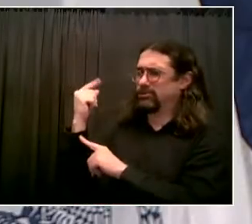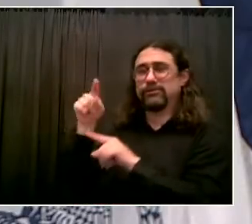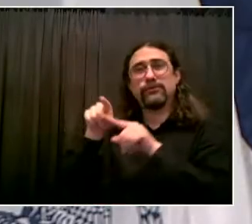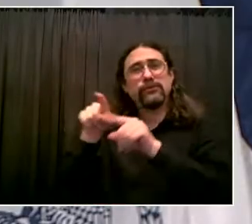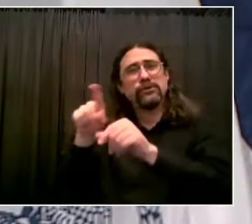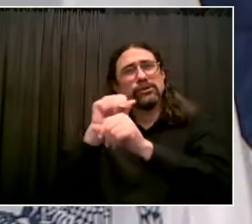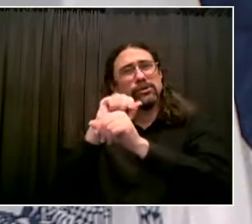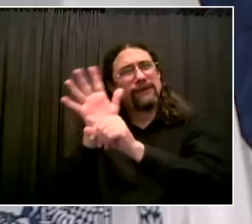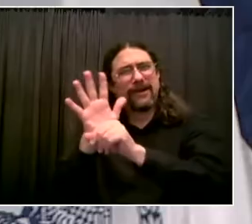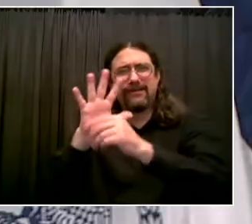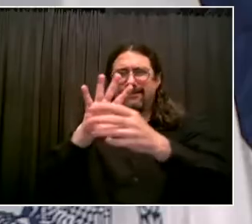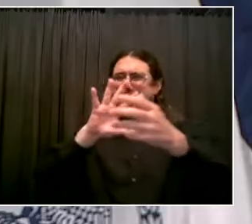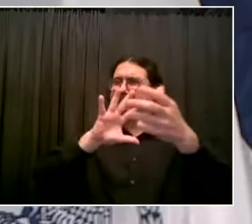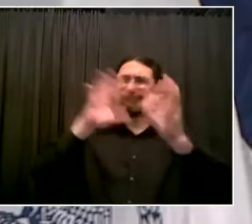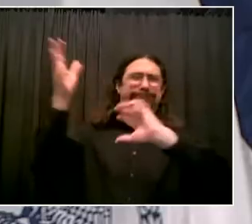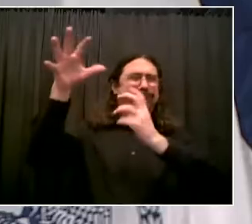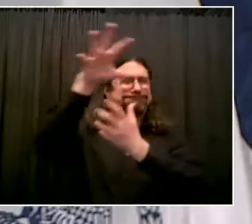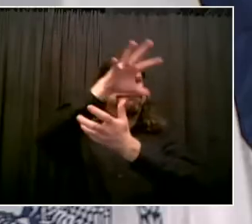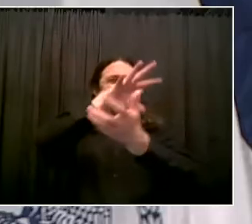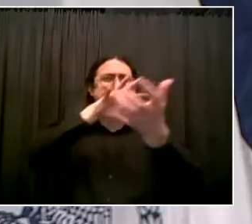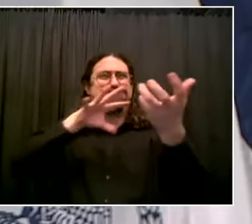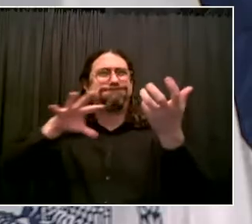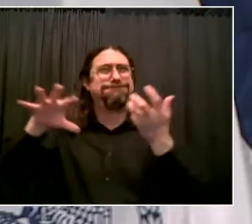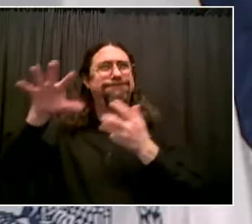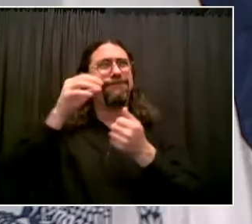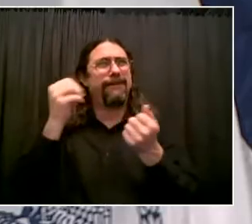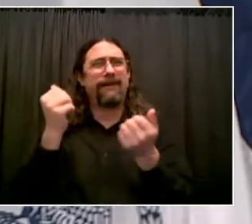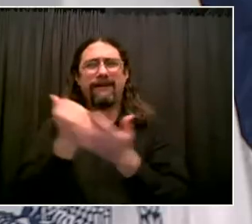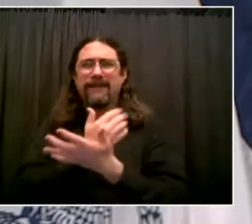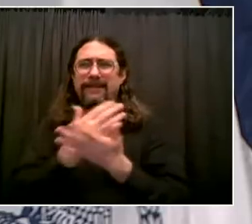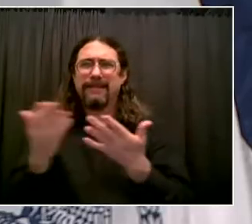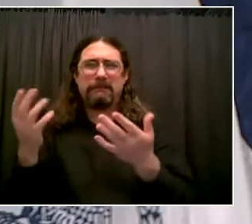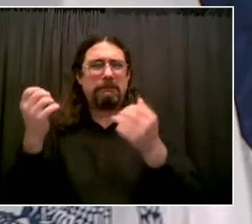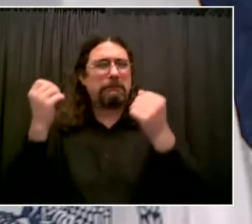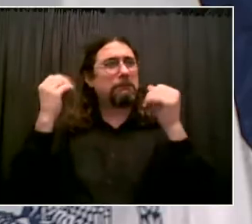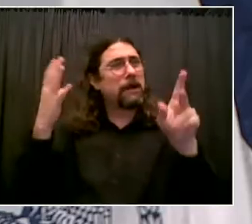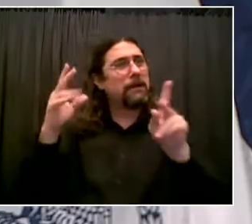EVERYTHING WENT WRONG SIMULTANEOUSLY. THE SOCIAL FABRIC WAS